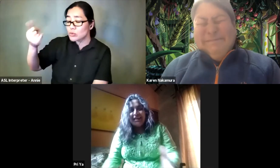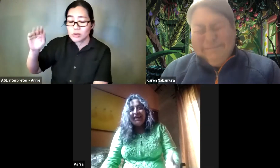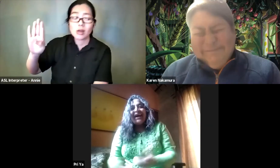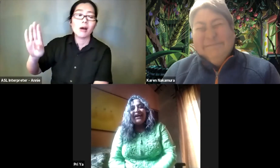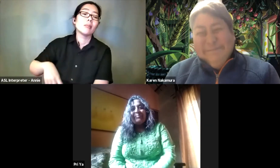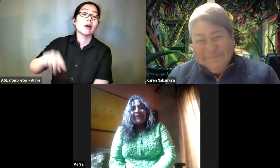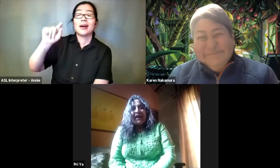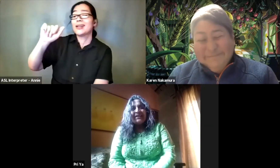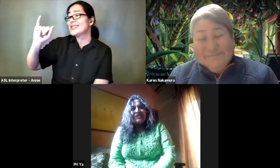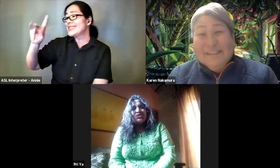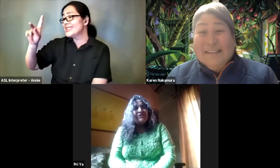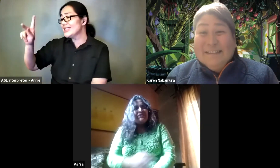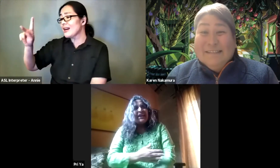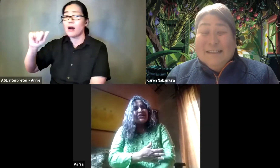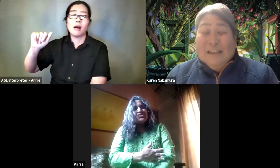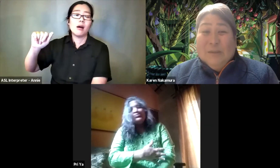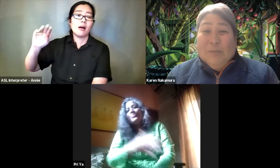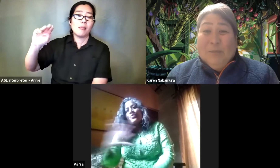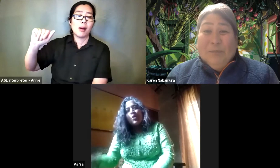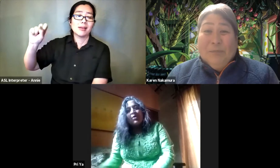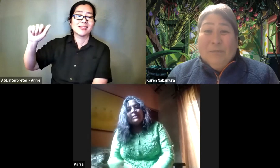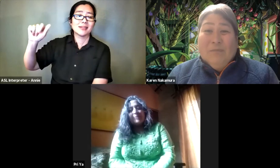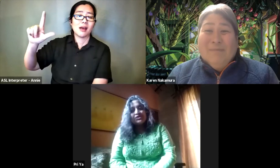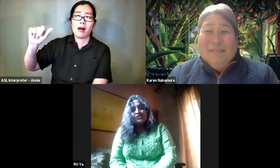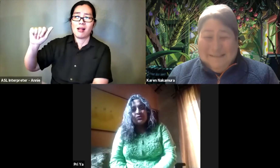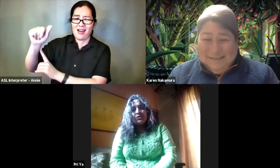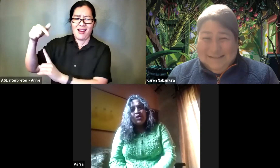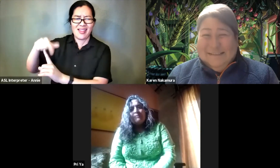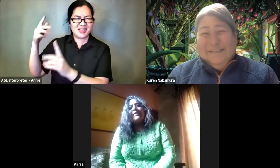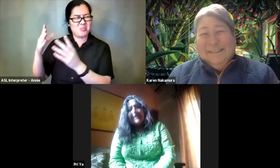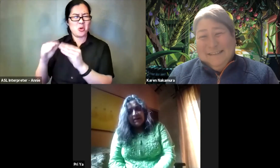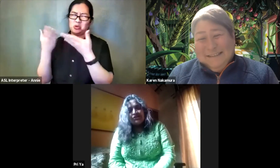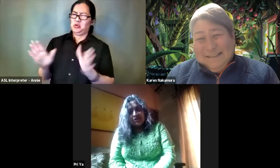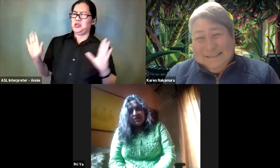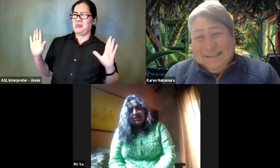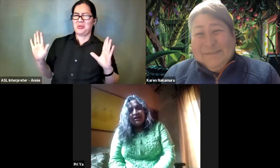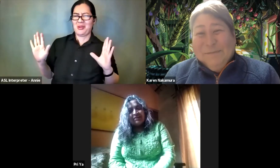Priya Ramasubban: And that's sort of like a too broad brushstroke for any culture, so